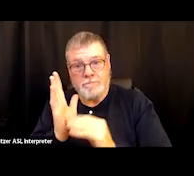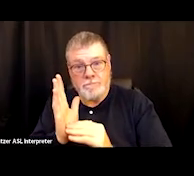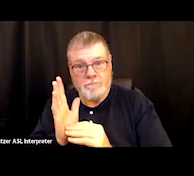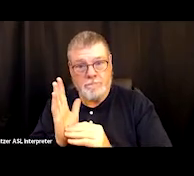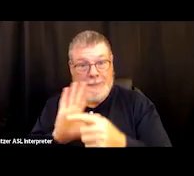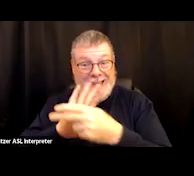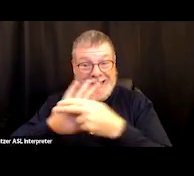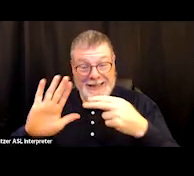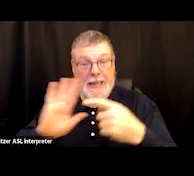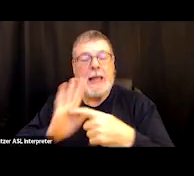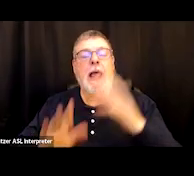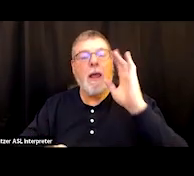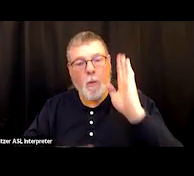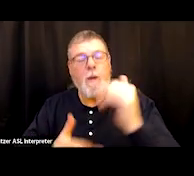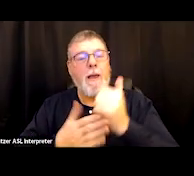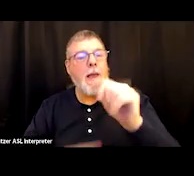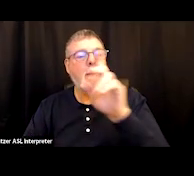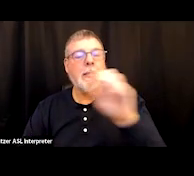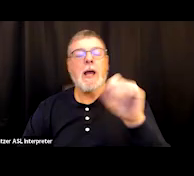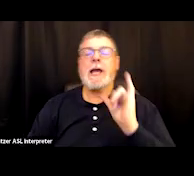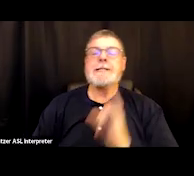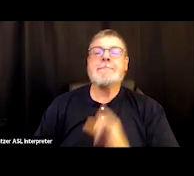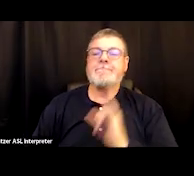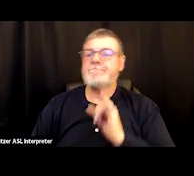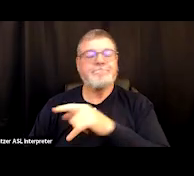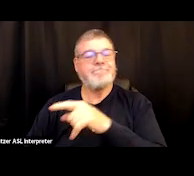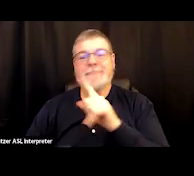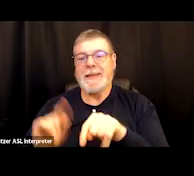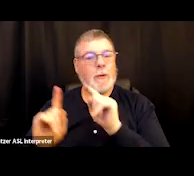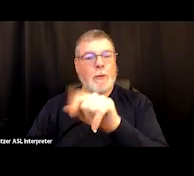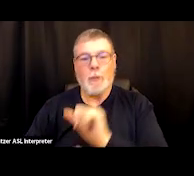would kinda help to DDS to kinda get a picture of Mike